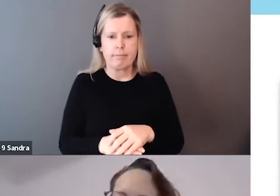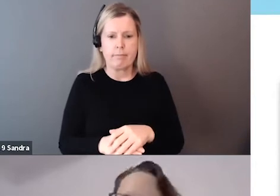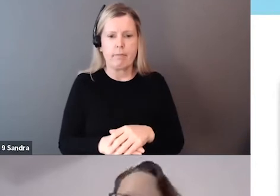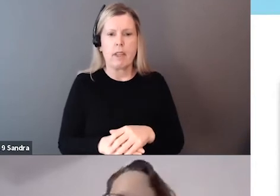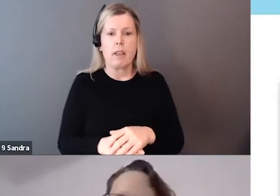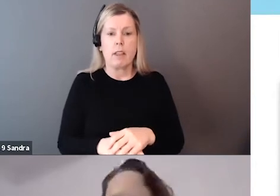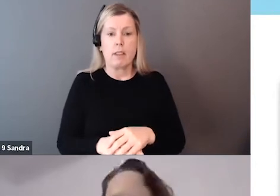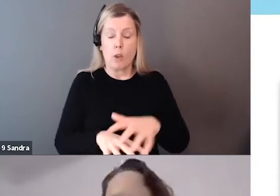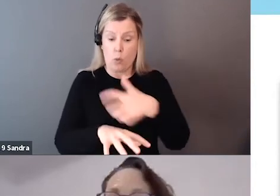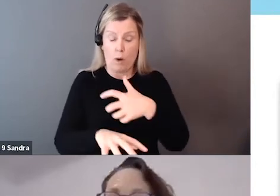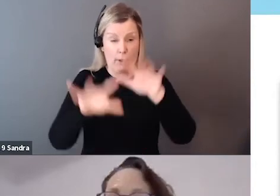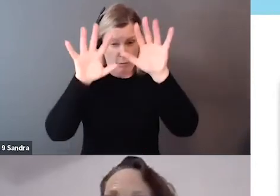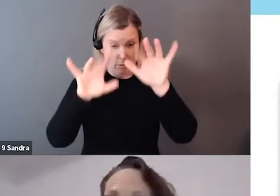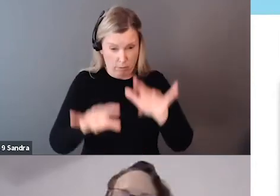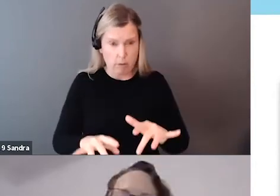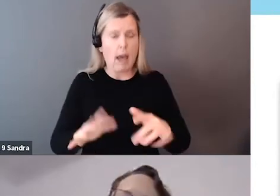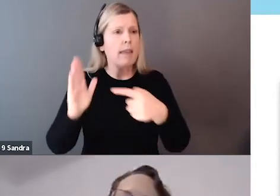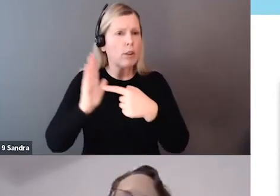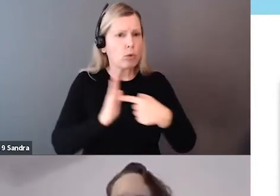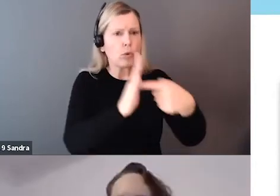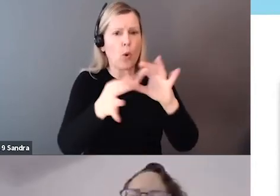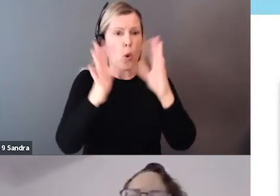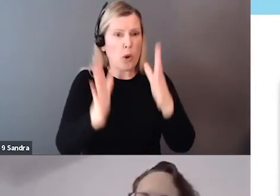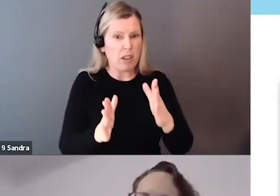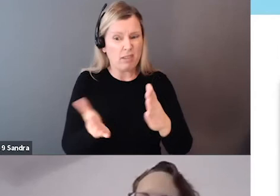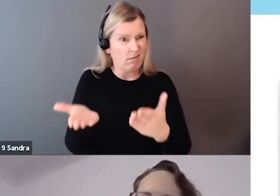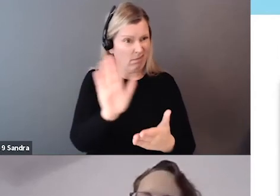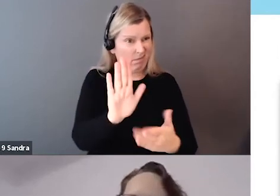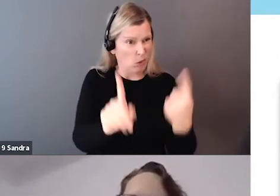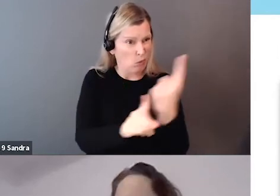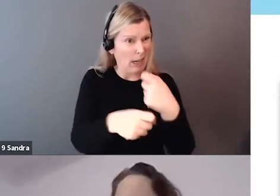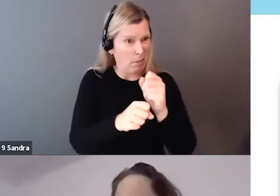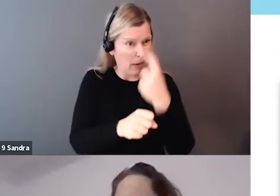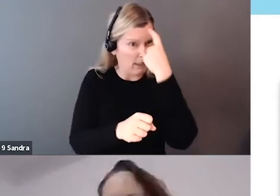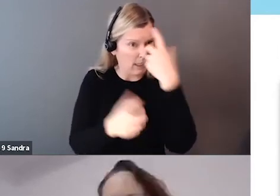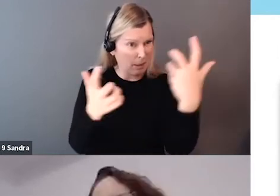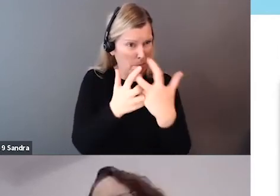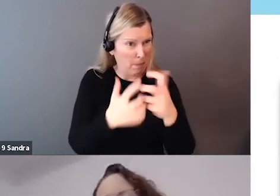workshop and said, does this work? Does it make sense? We got feedback from them, we refined it,